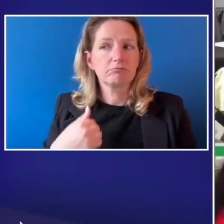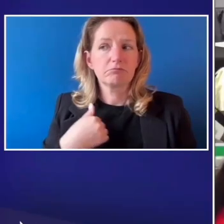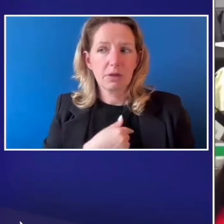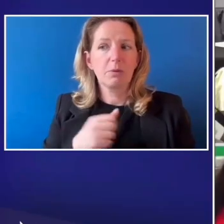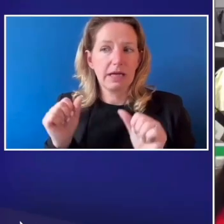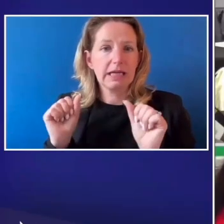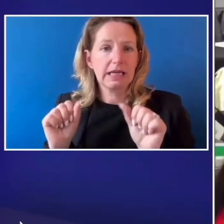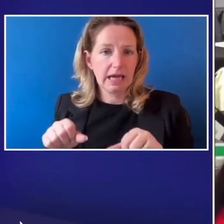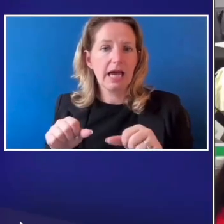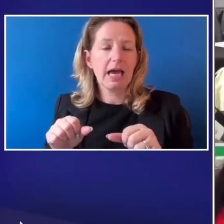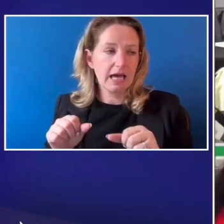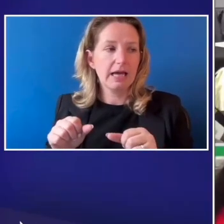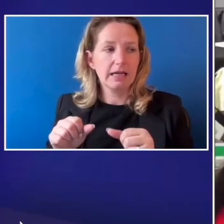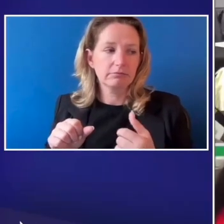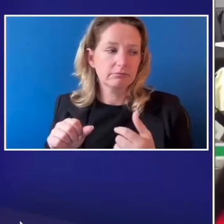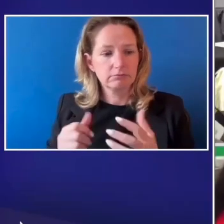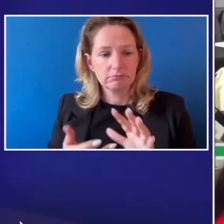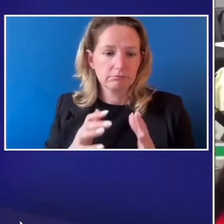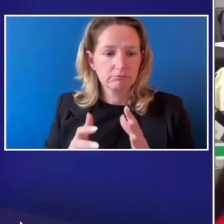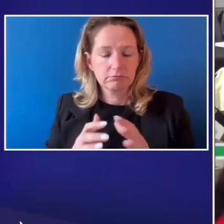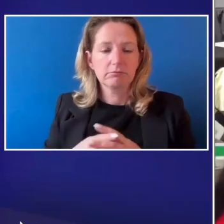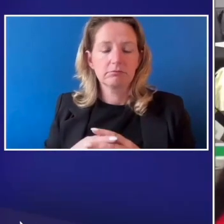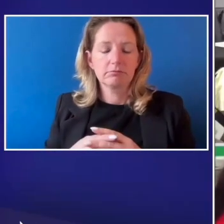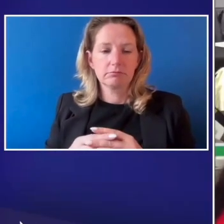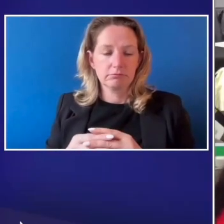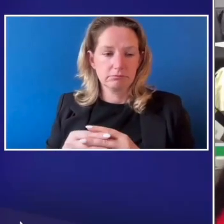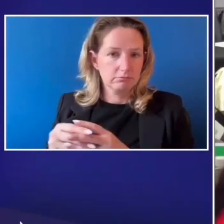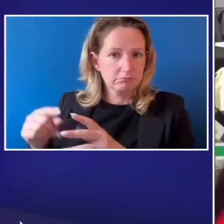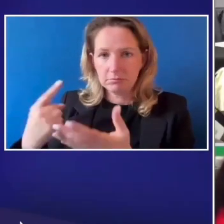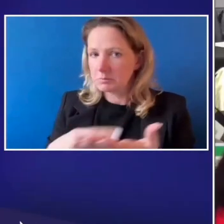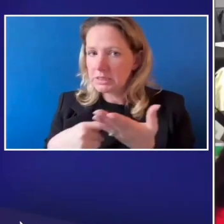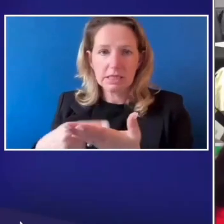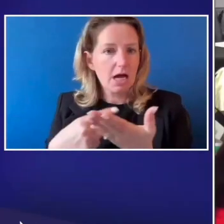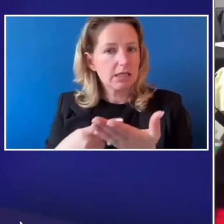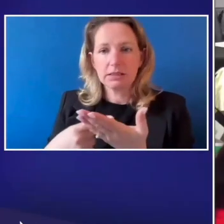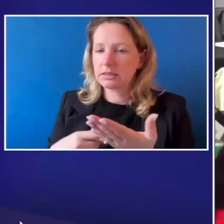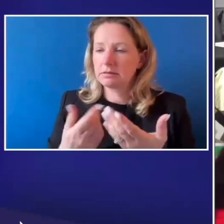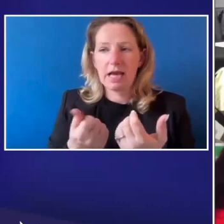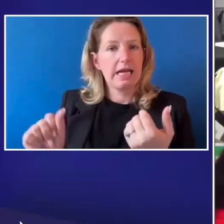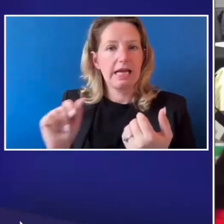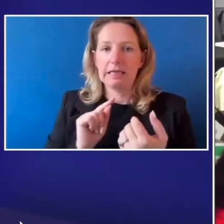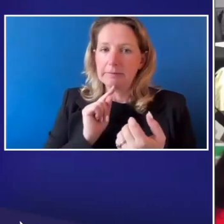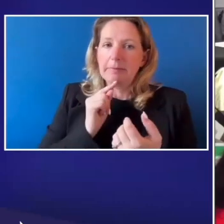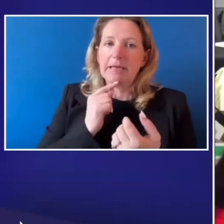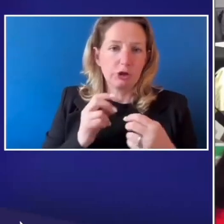ones that we know, uh, people have major issues with, and then we can put some of these, um, uh, other